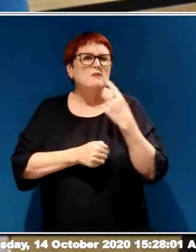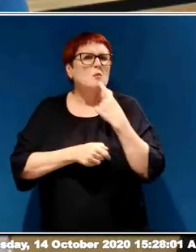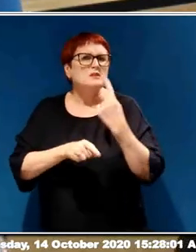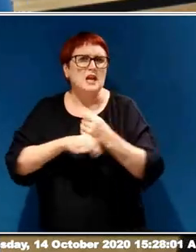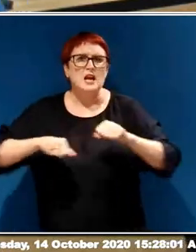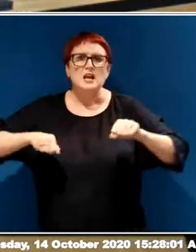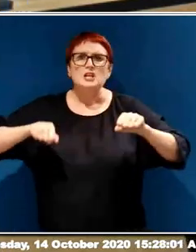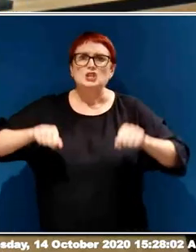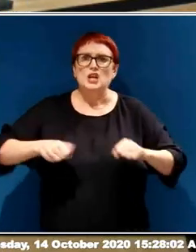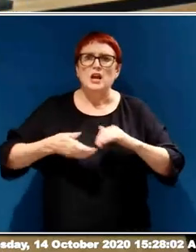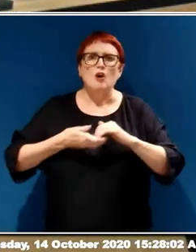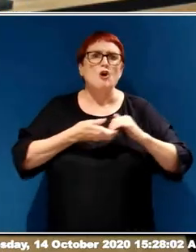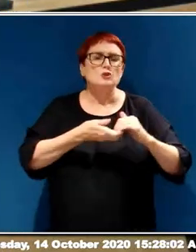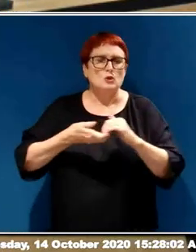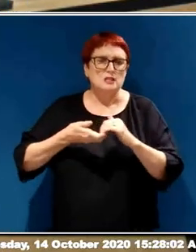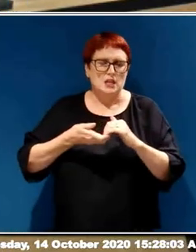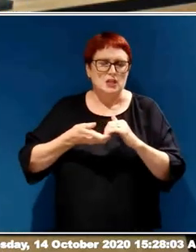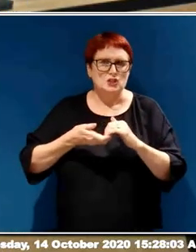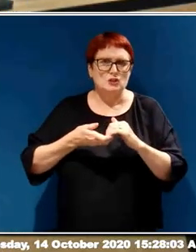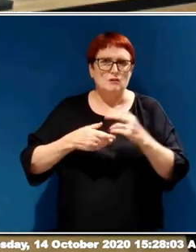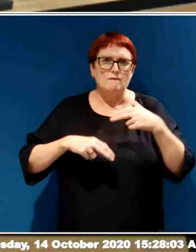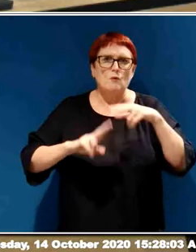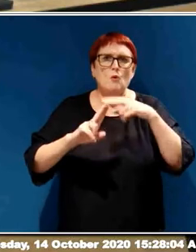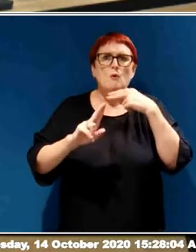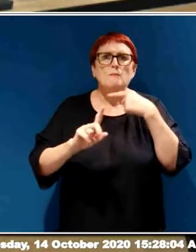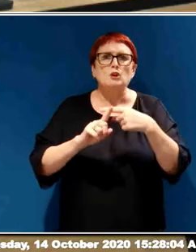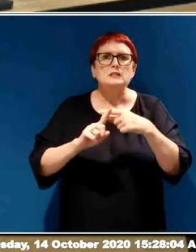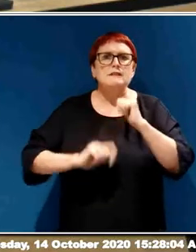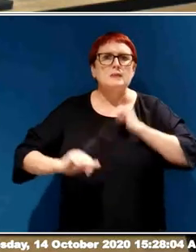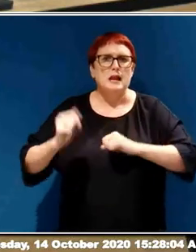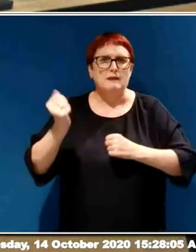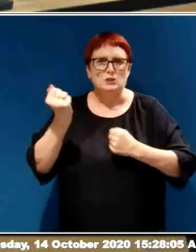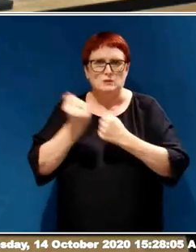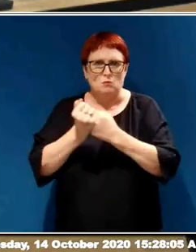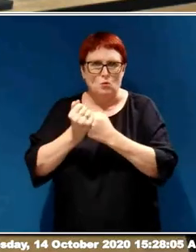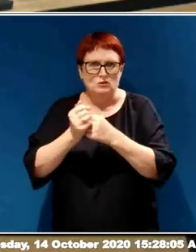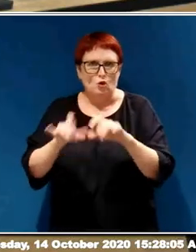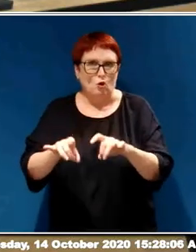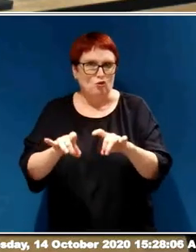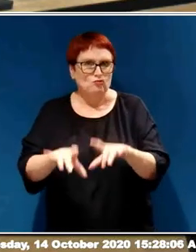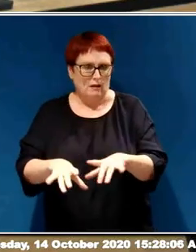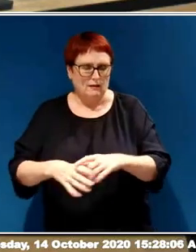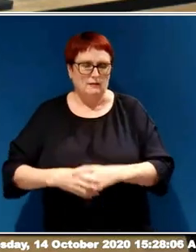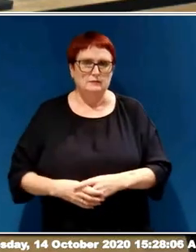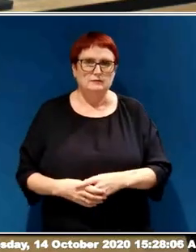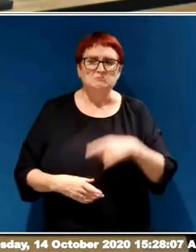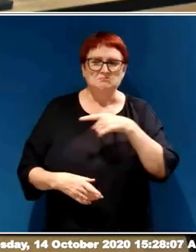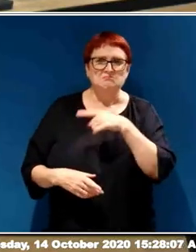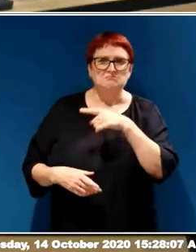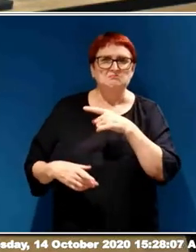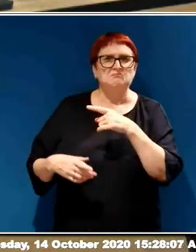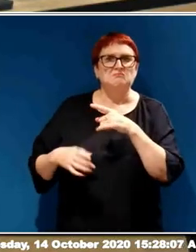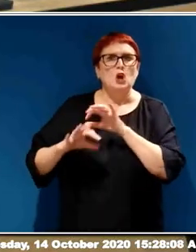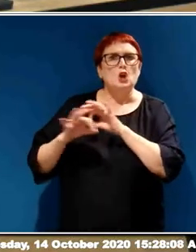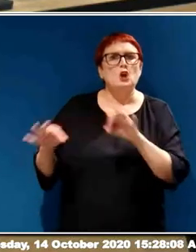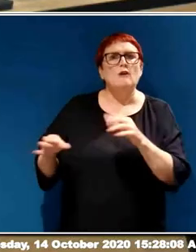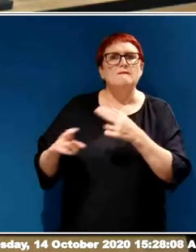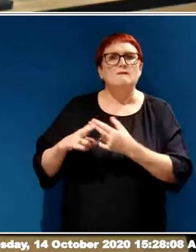Positive Behaviour Support Australia, which is a not-for-profit organisation. Is that correct? That is correct.